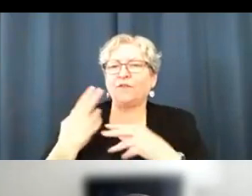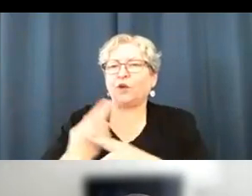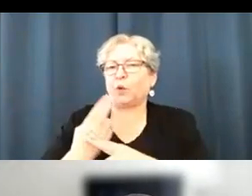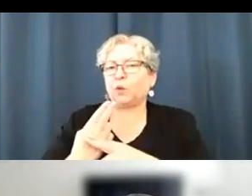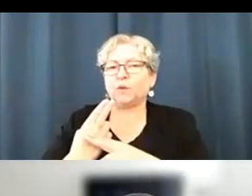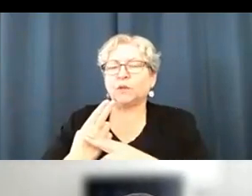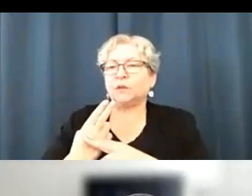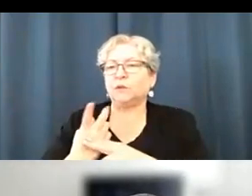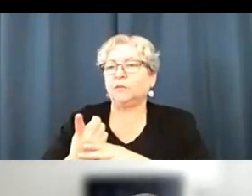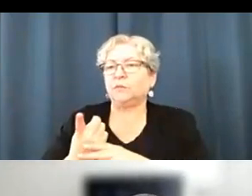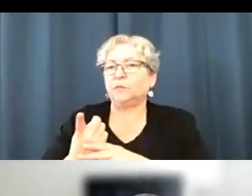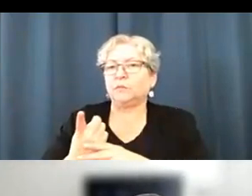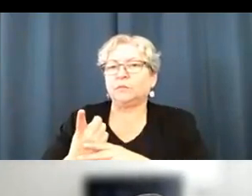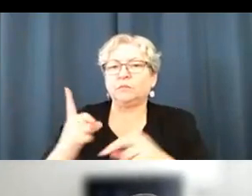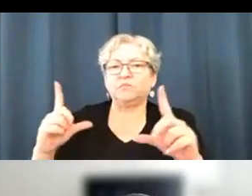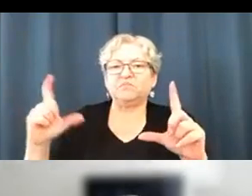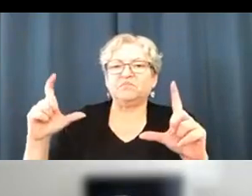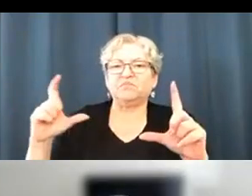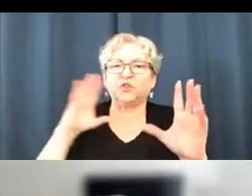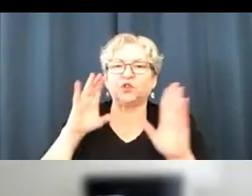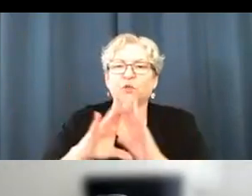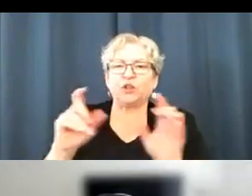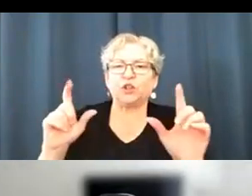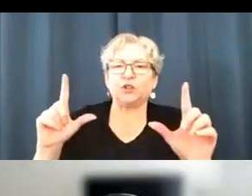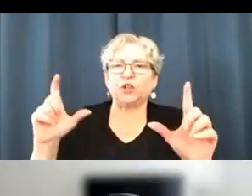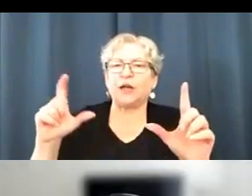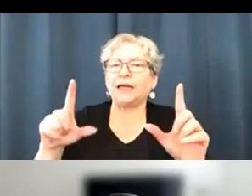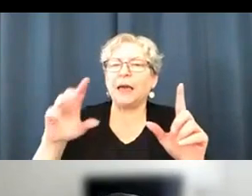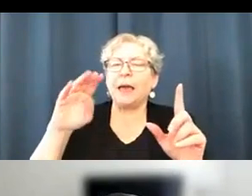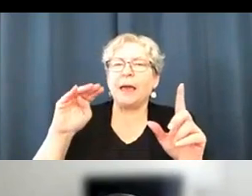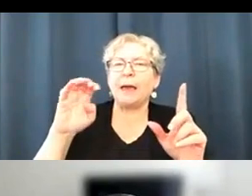So, this is a screenshot, it's actually the mega menu widget,